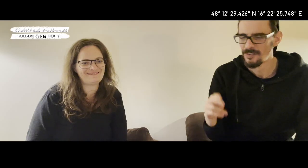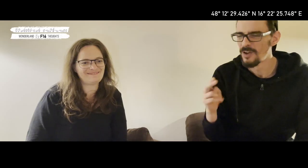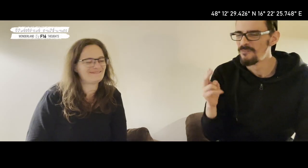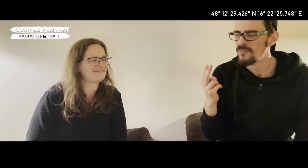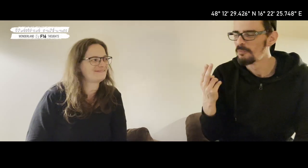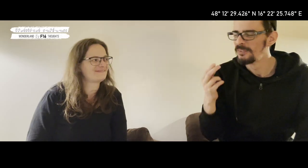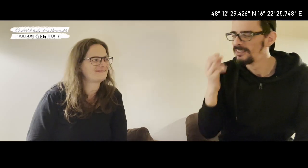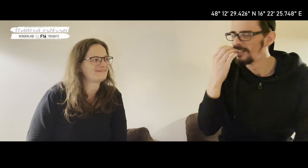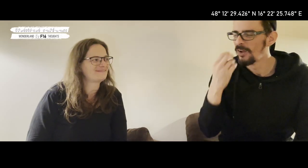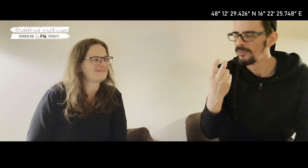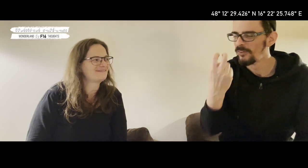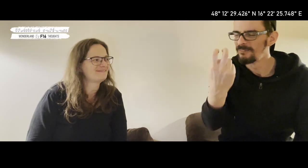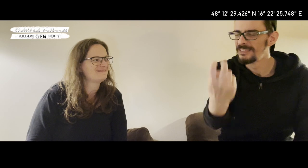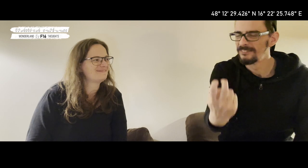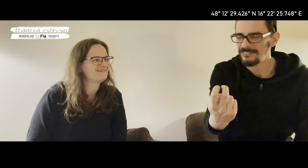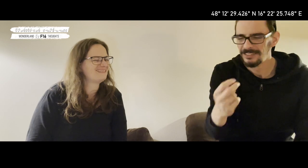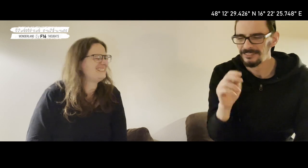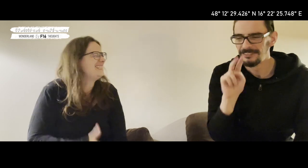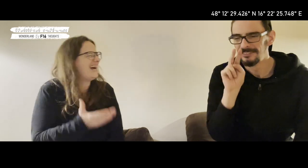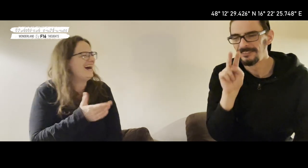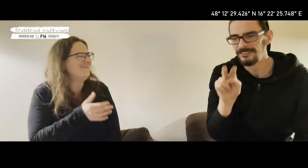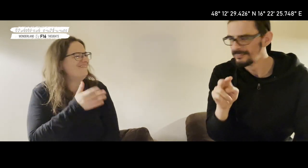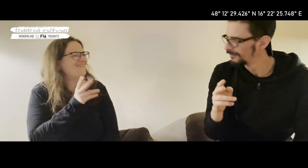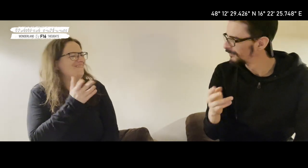Why is this clown placed exactly opposite the bed?